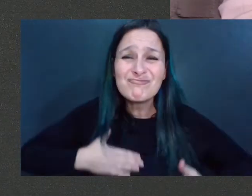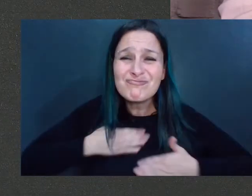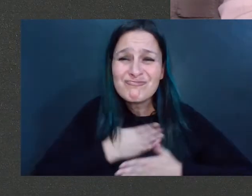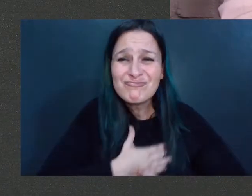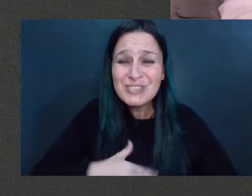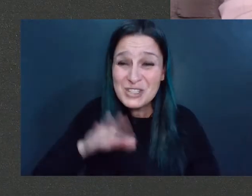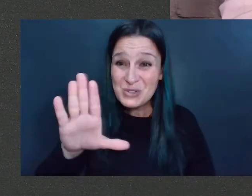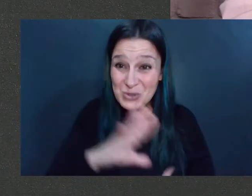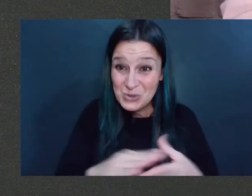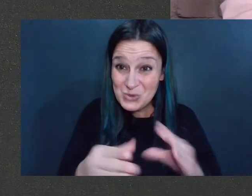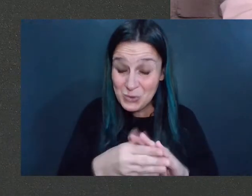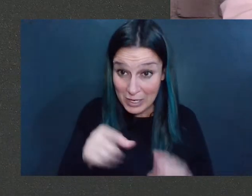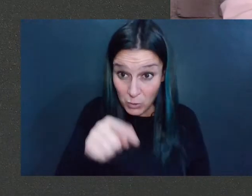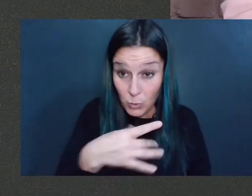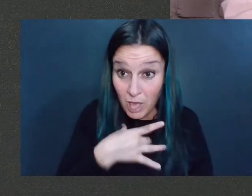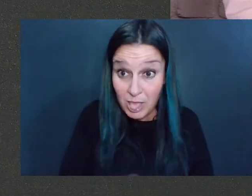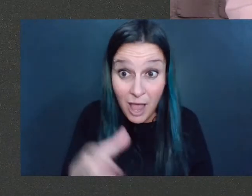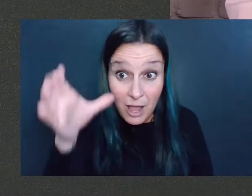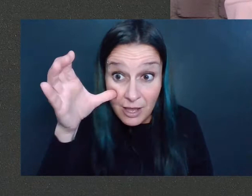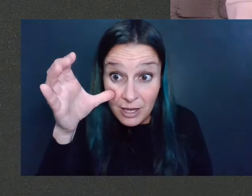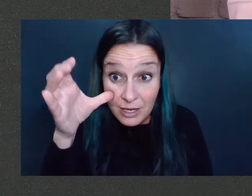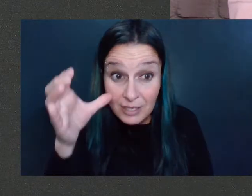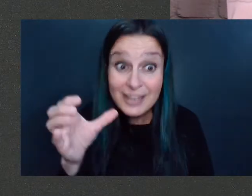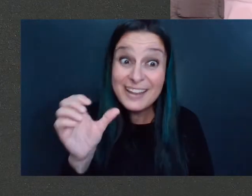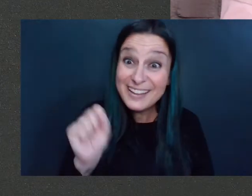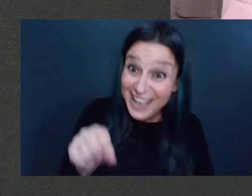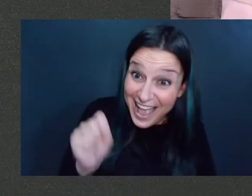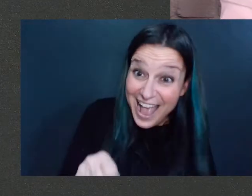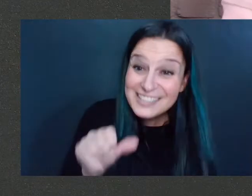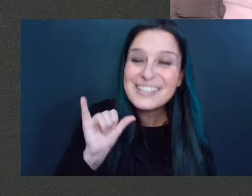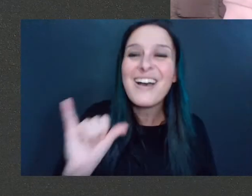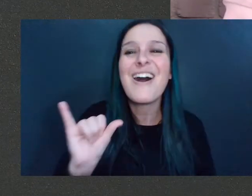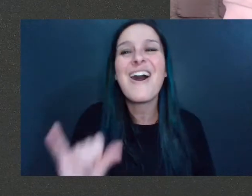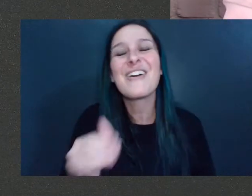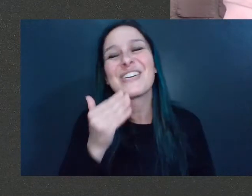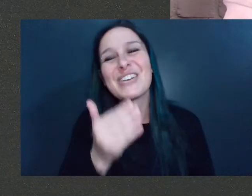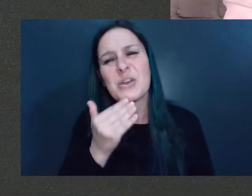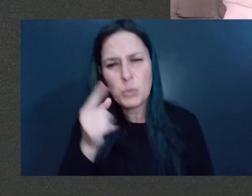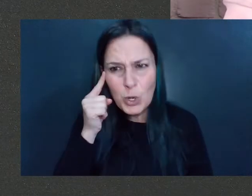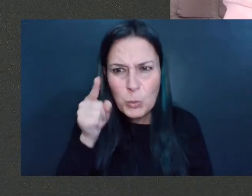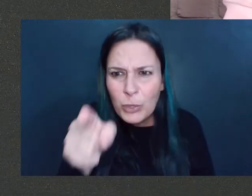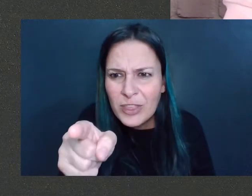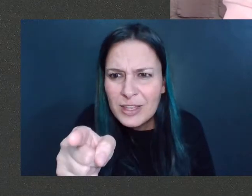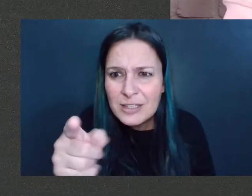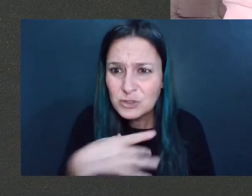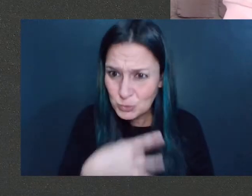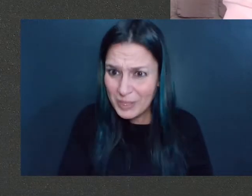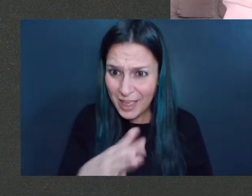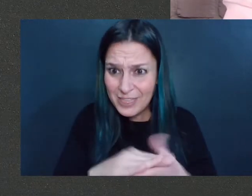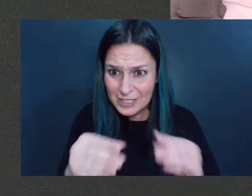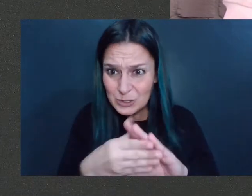Did you like listening to it? You did. Oh, what do you think? Did you like that story?